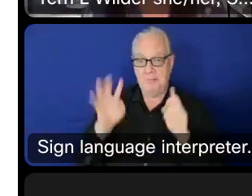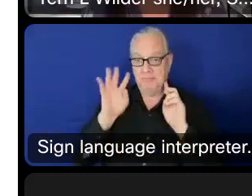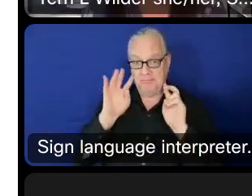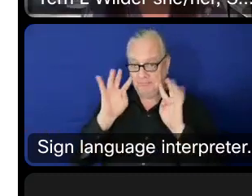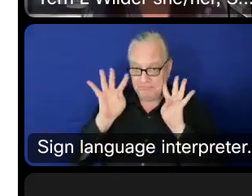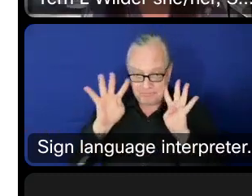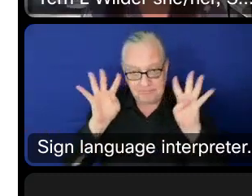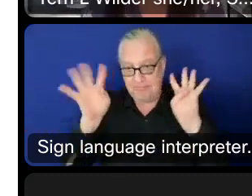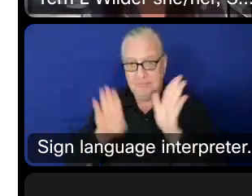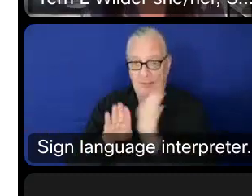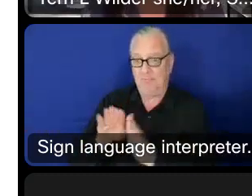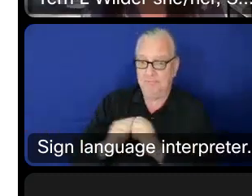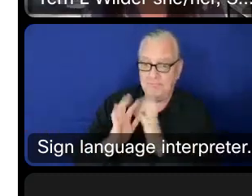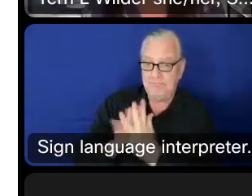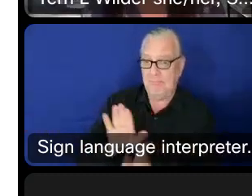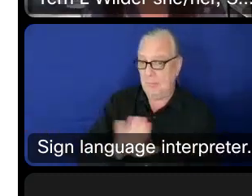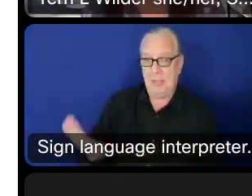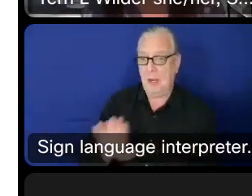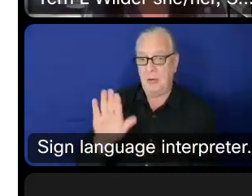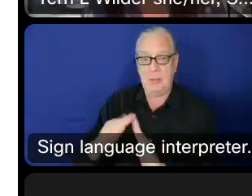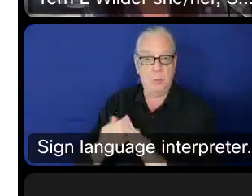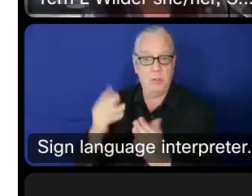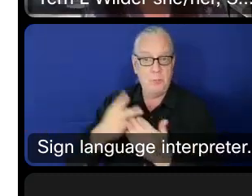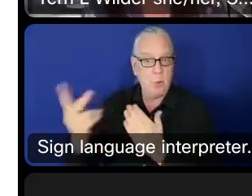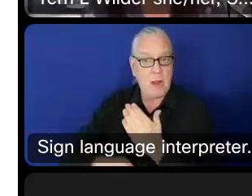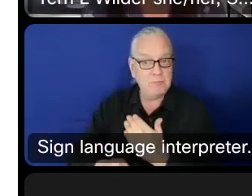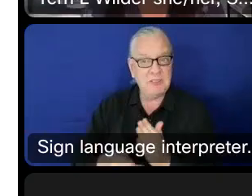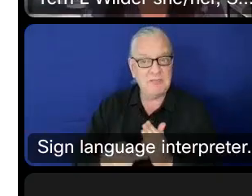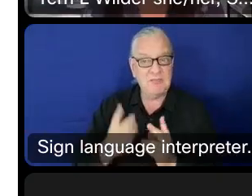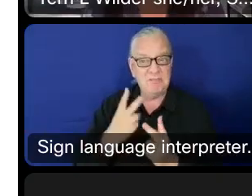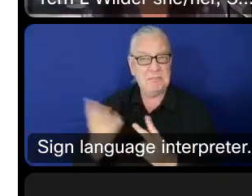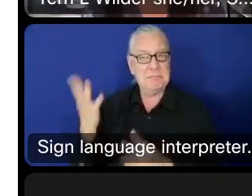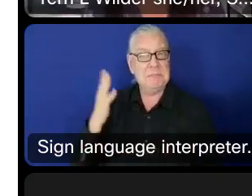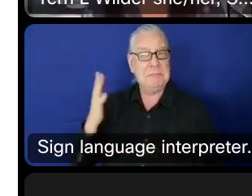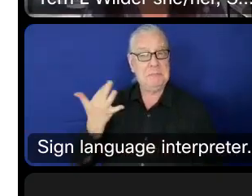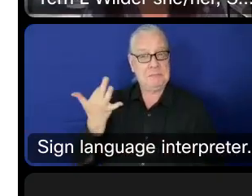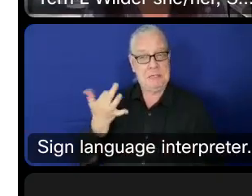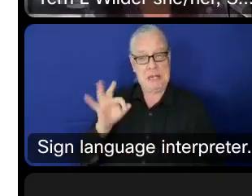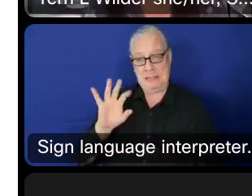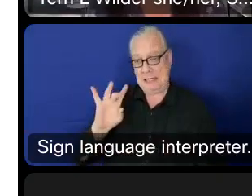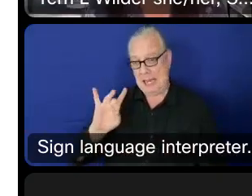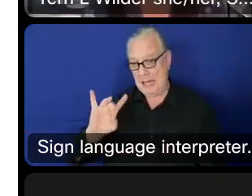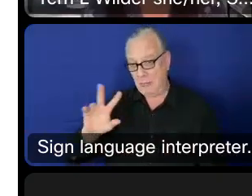community. And we can look back to even 1983 with a development